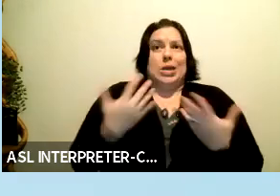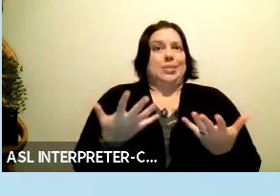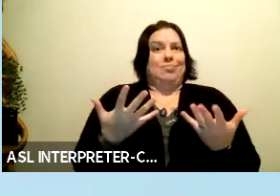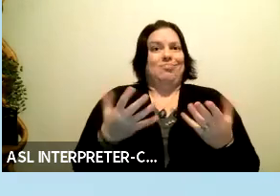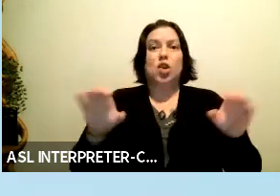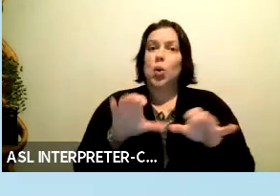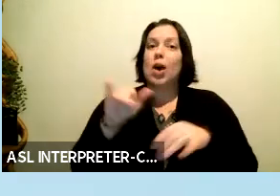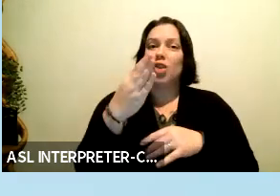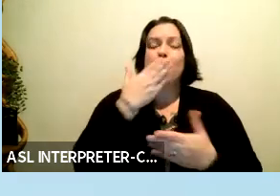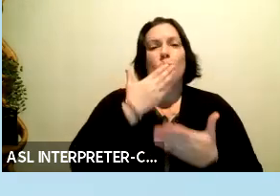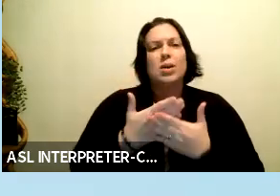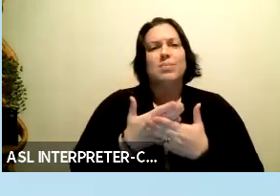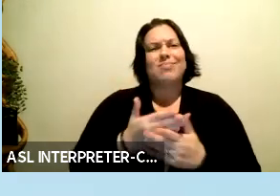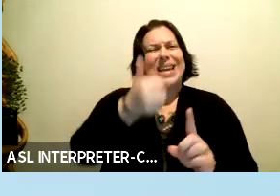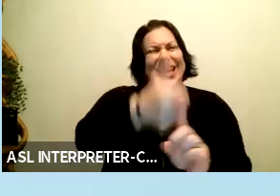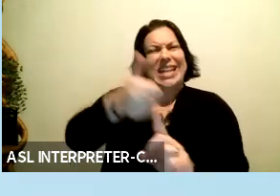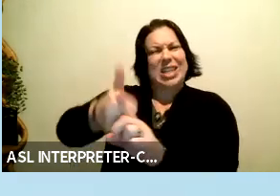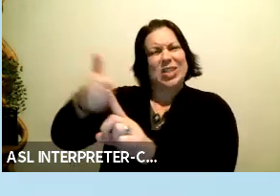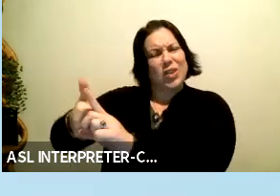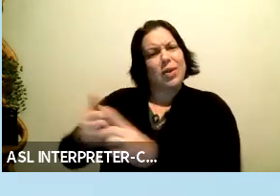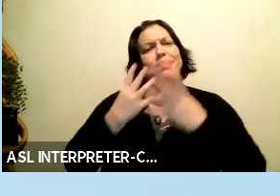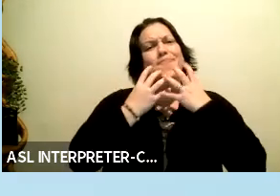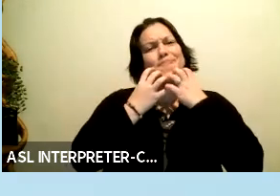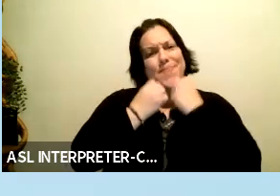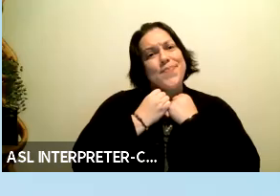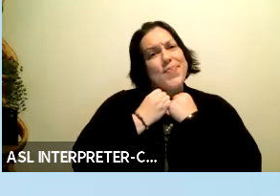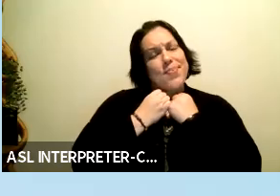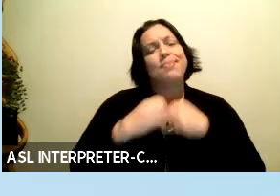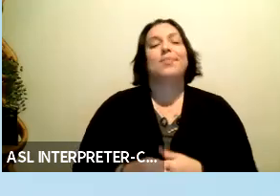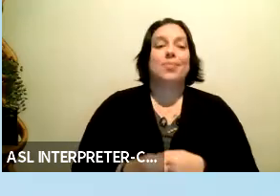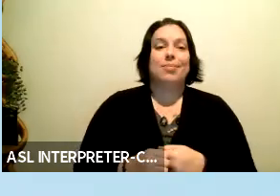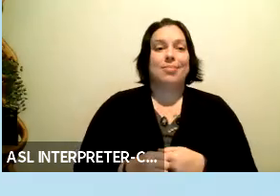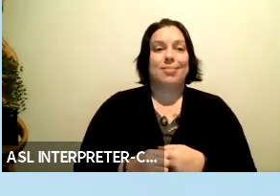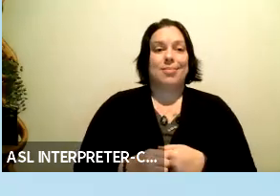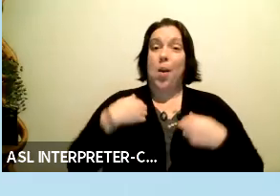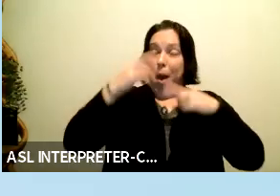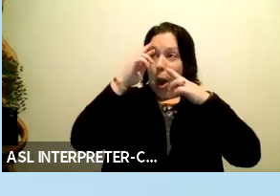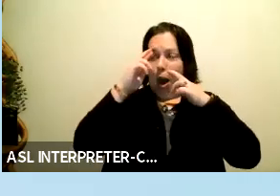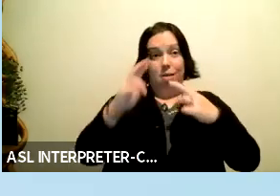each matter. So to honor that you have taken the time to view this presentation today, we